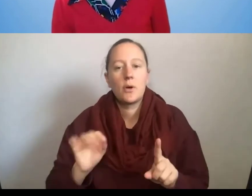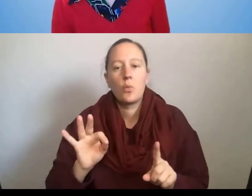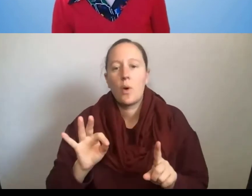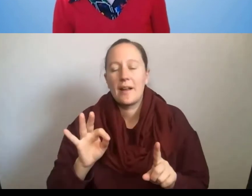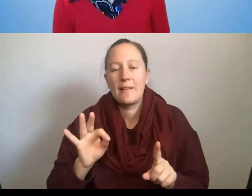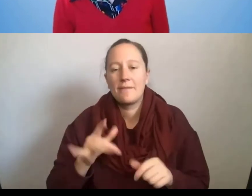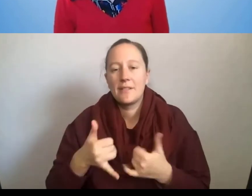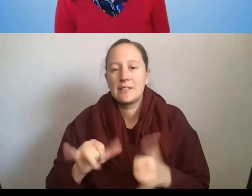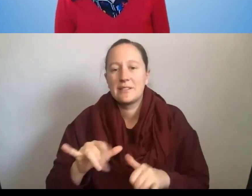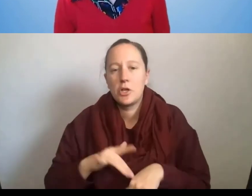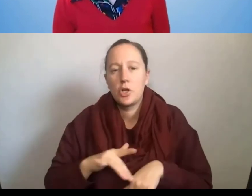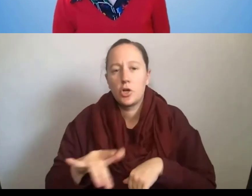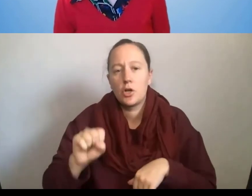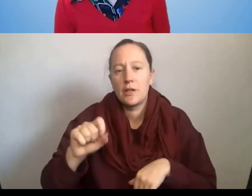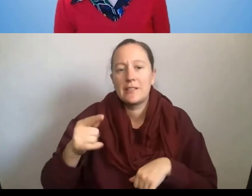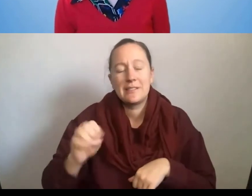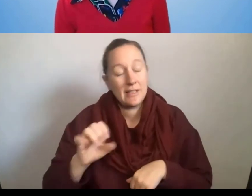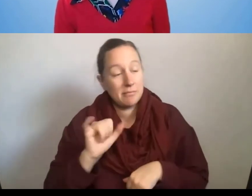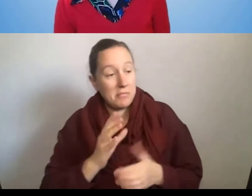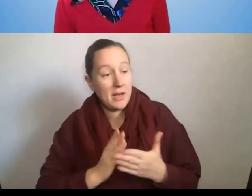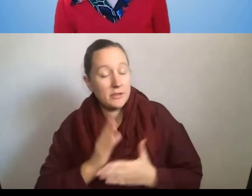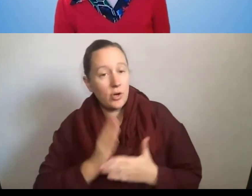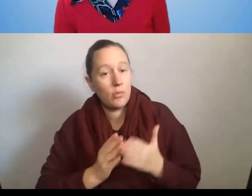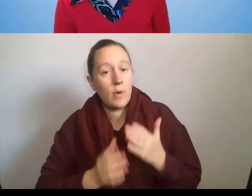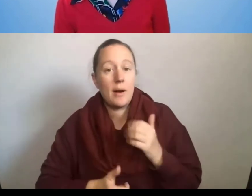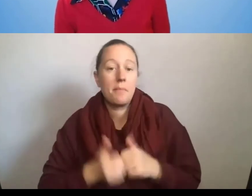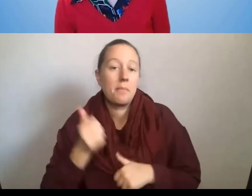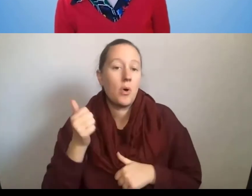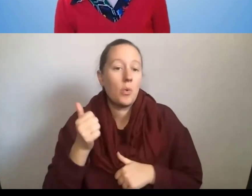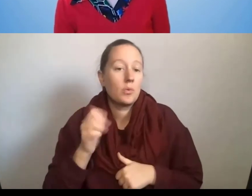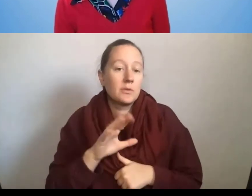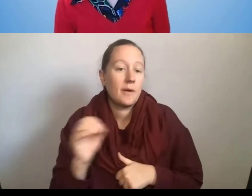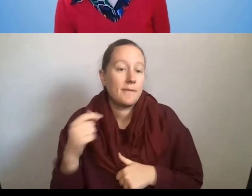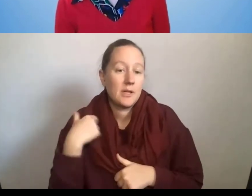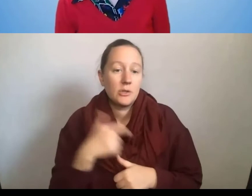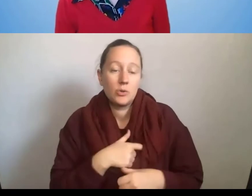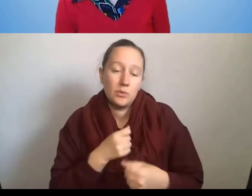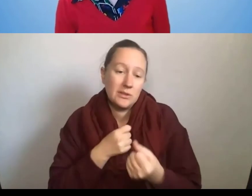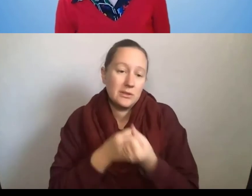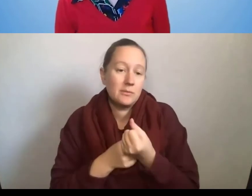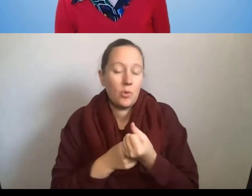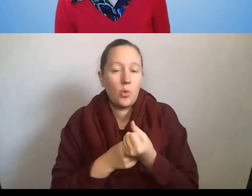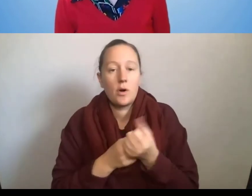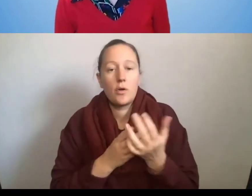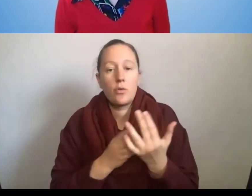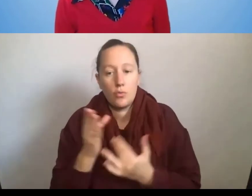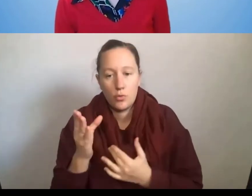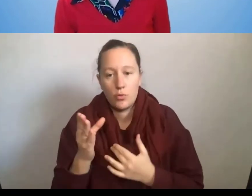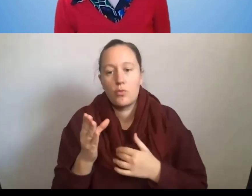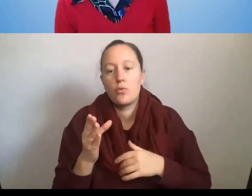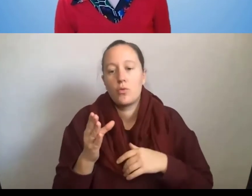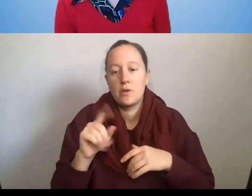Well, that's okay, and in fact, many of the companies that we support through the SBIR STTR program are in their early stage,